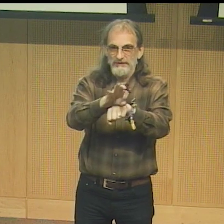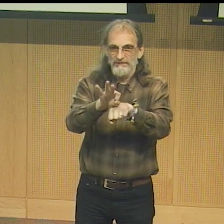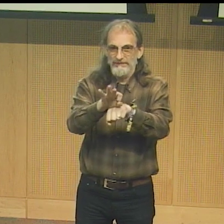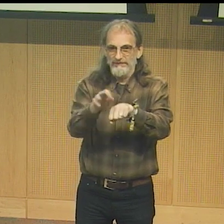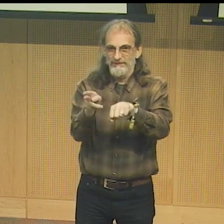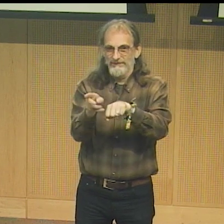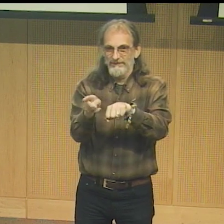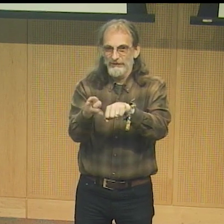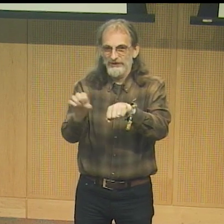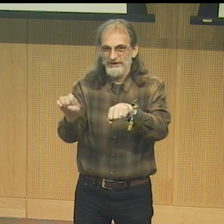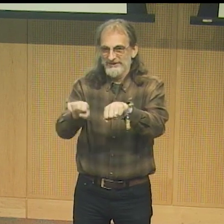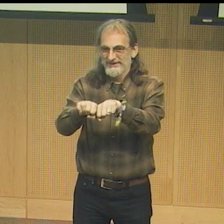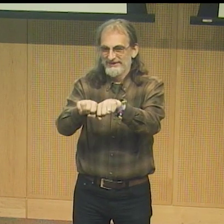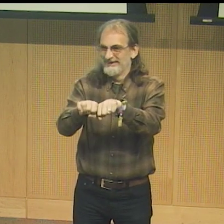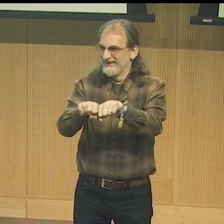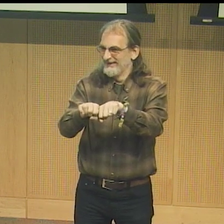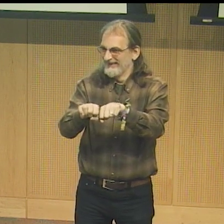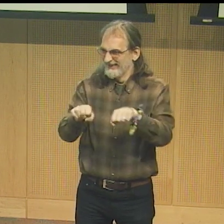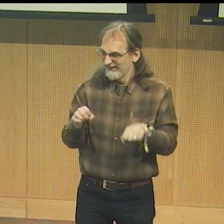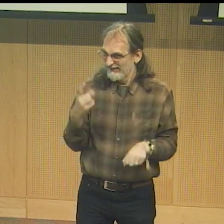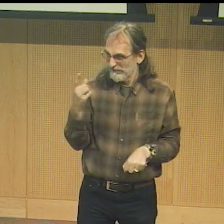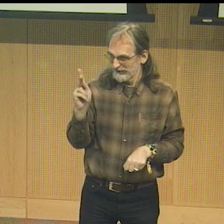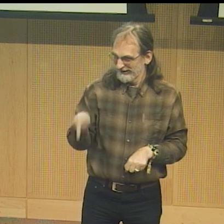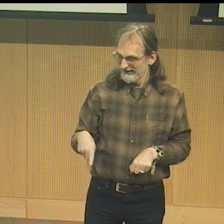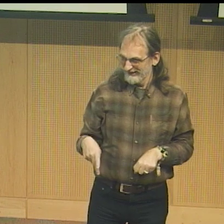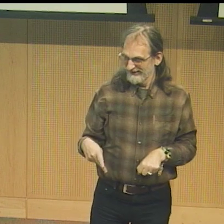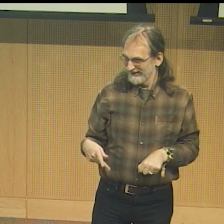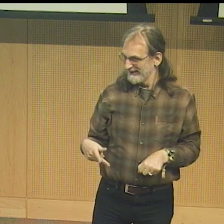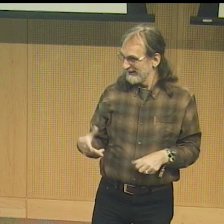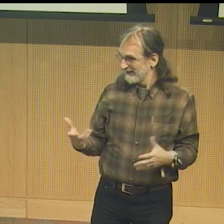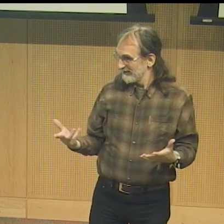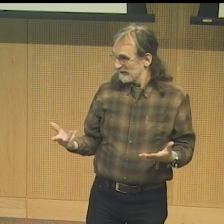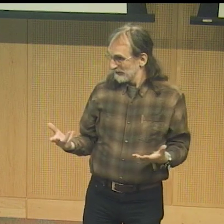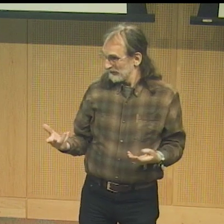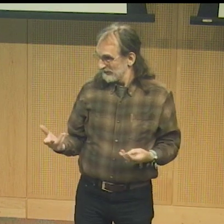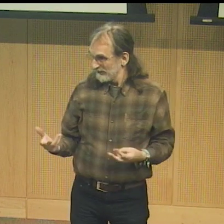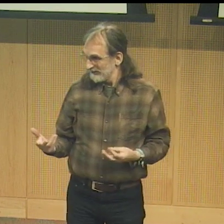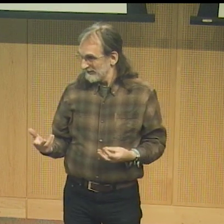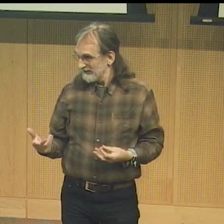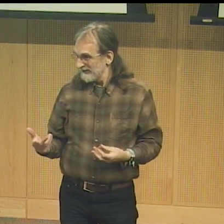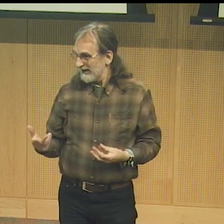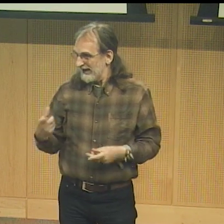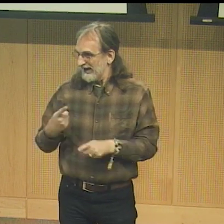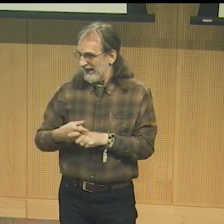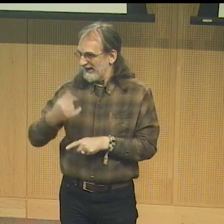spelling "Deafhood" on their fingers. Perfect number of letters for tattooing "Deafhood"